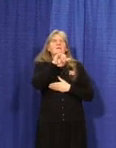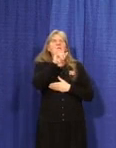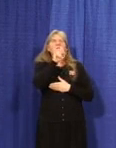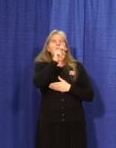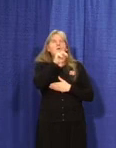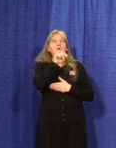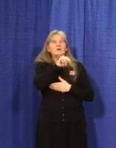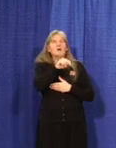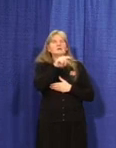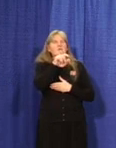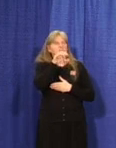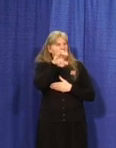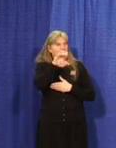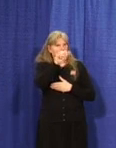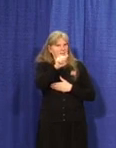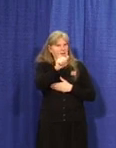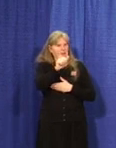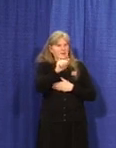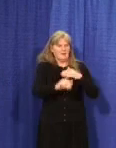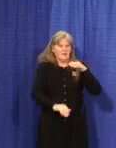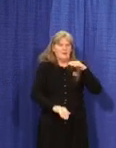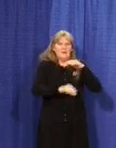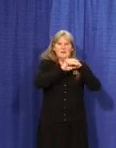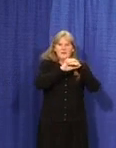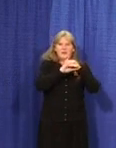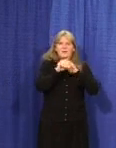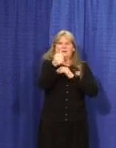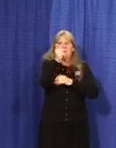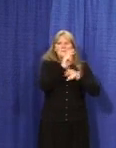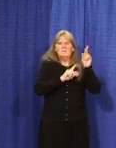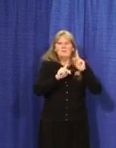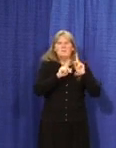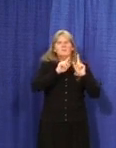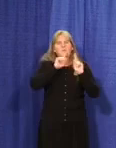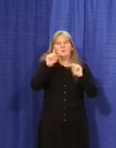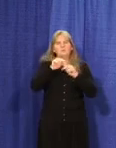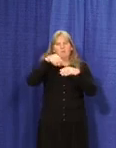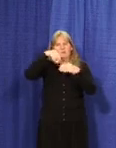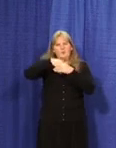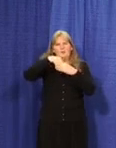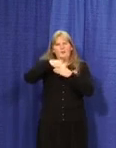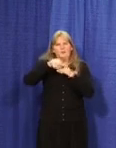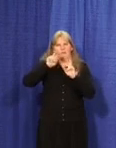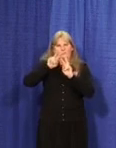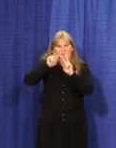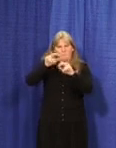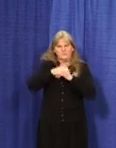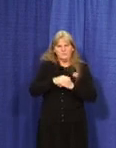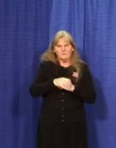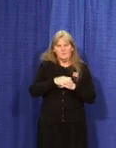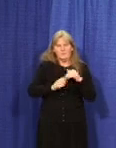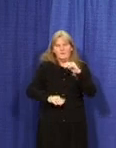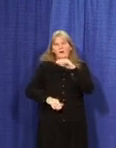No more than ten people can attend an indoor funeral service. No more than 50 people can attend an outdoor funeral